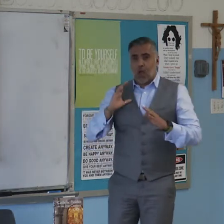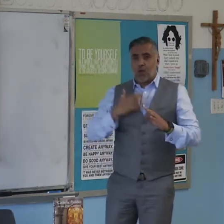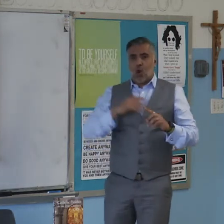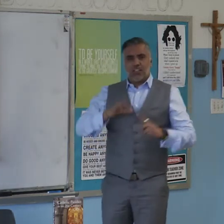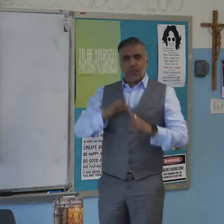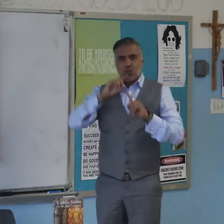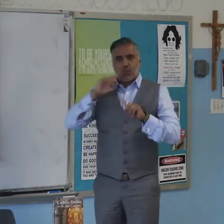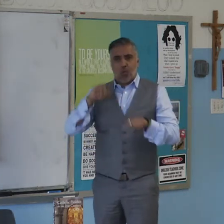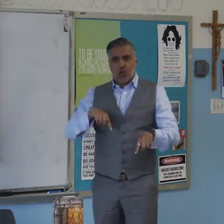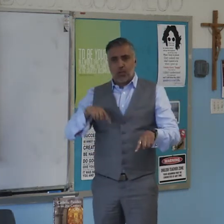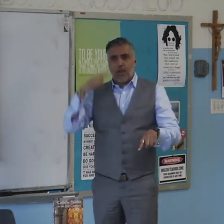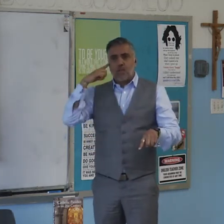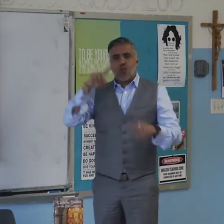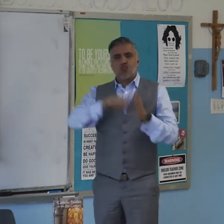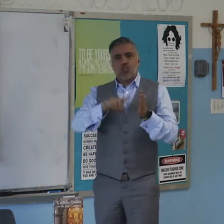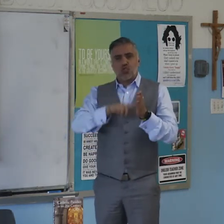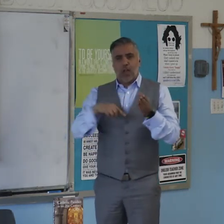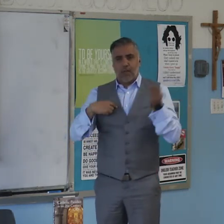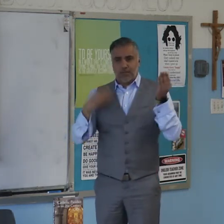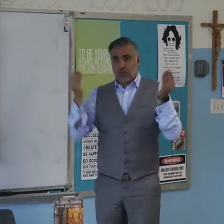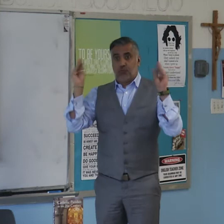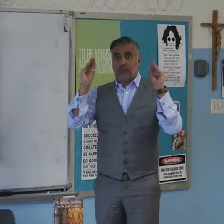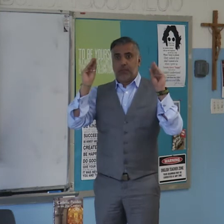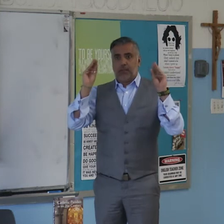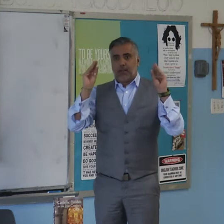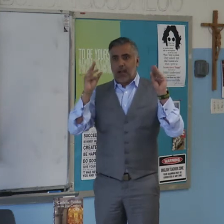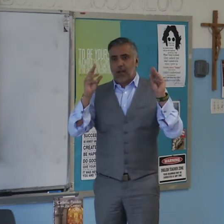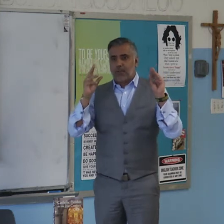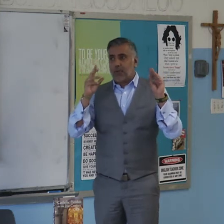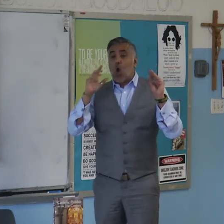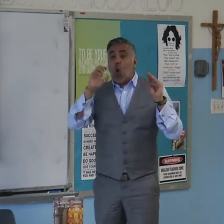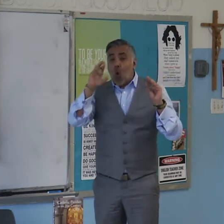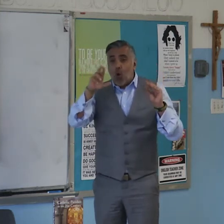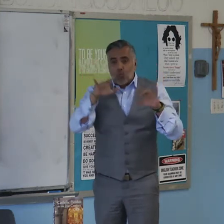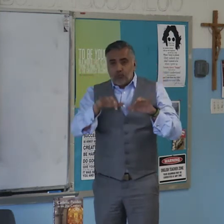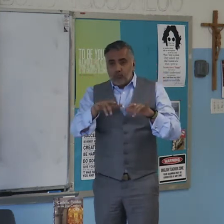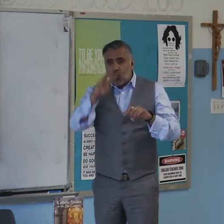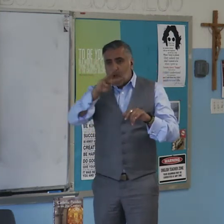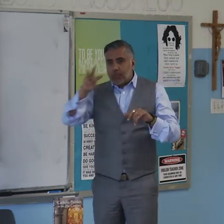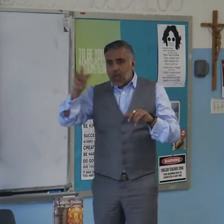on the research itself available here. You can go the websites of each of the